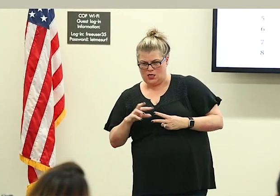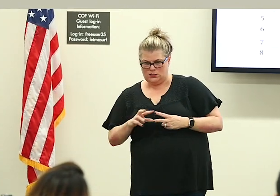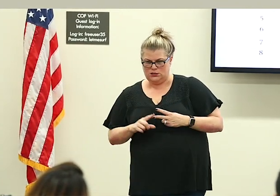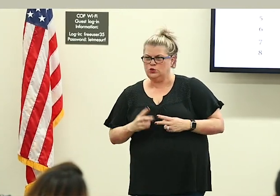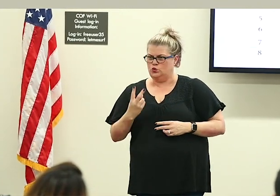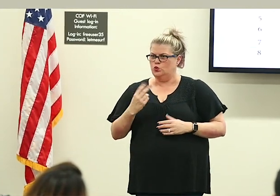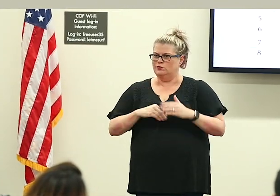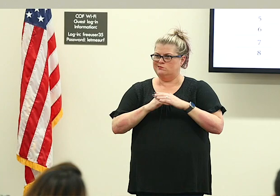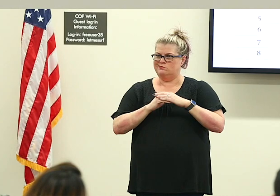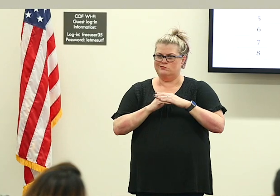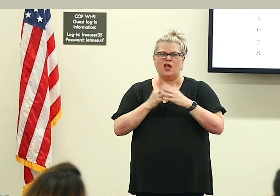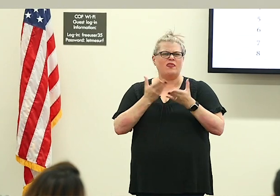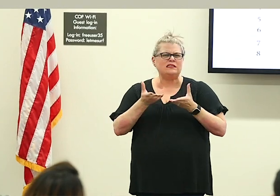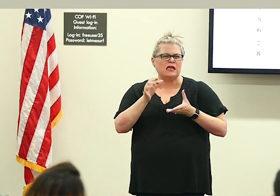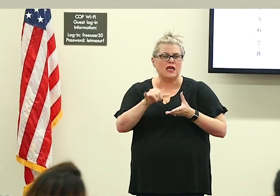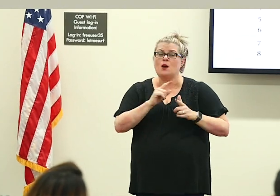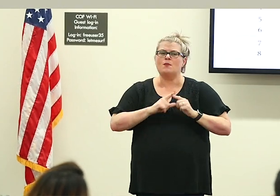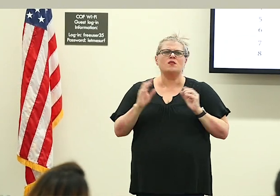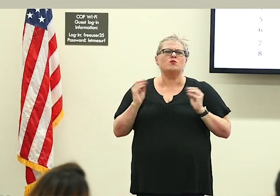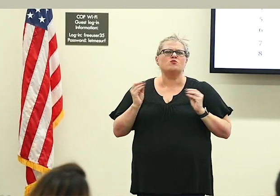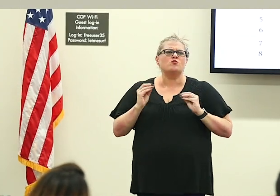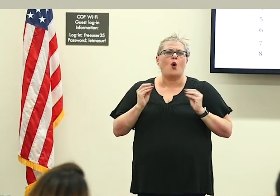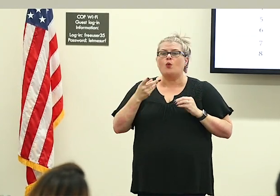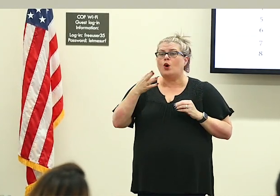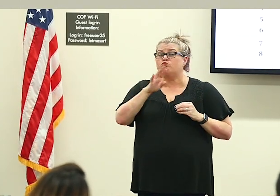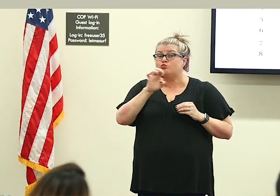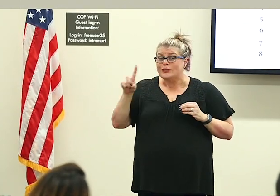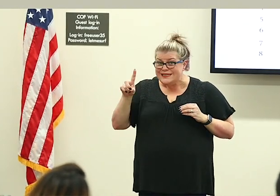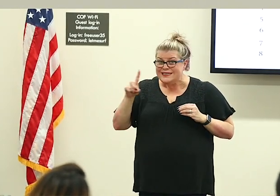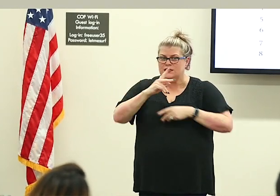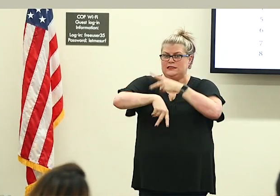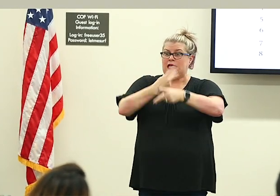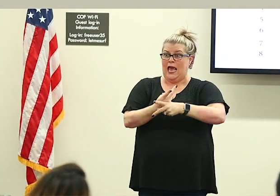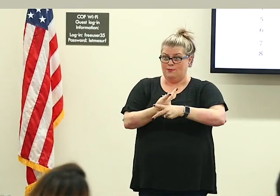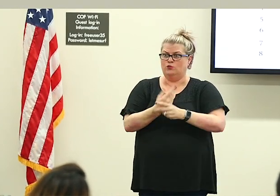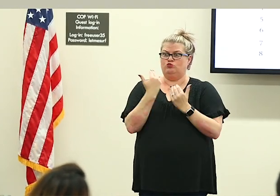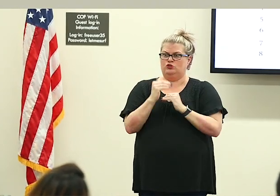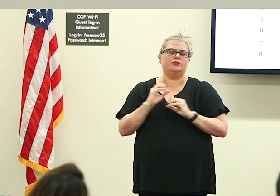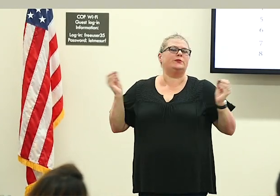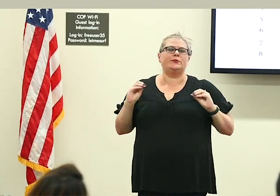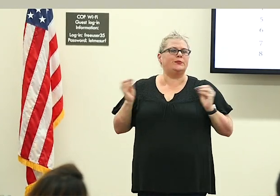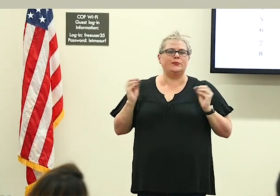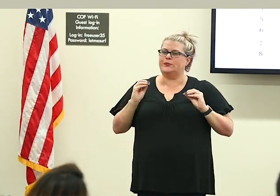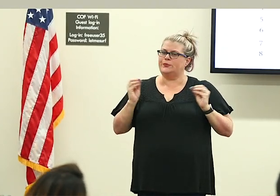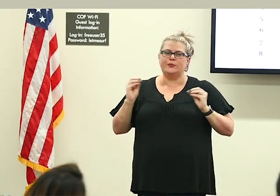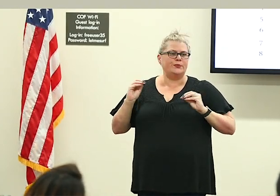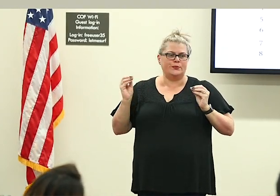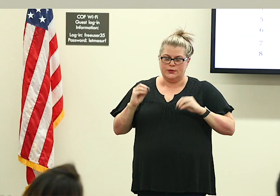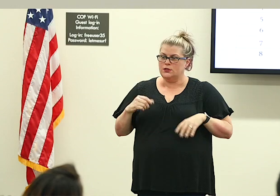things like that. But there's no breed restrictions for this property. We do have a pet policy